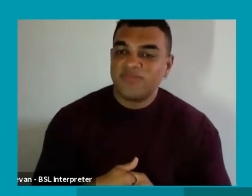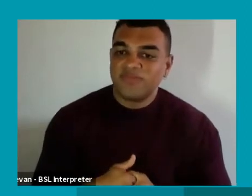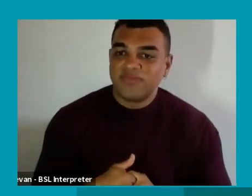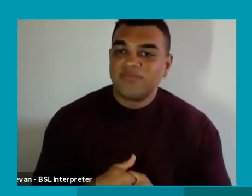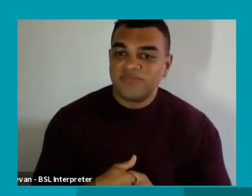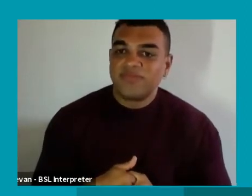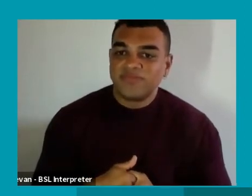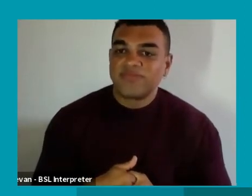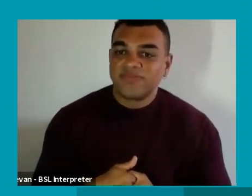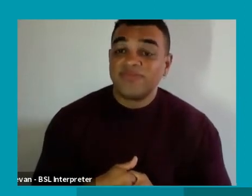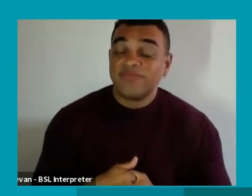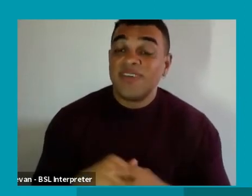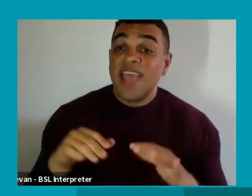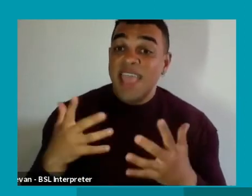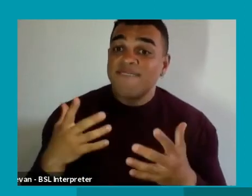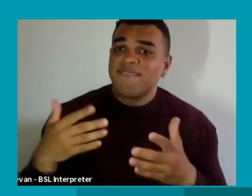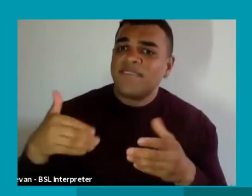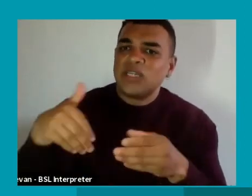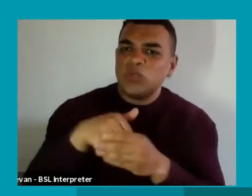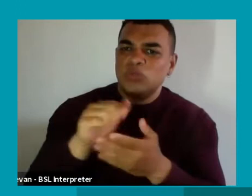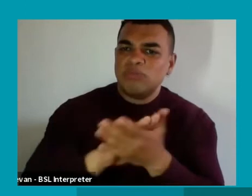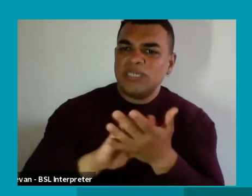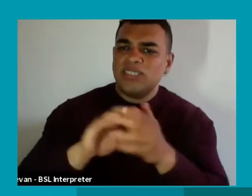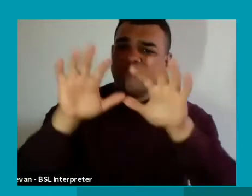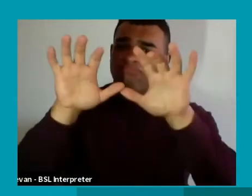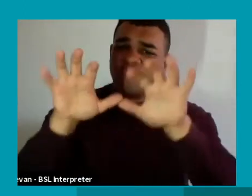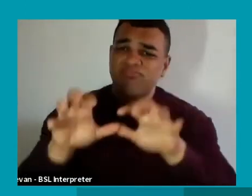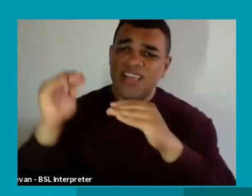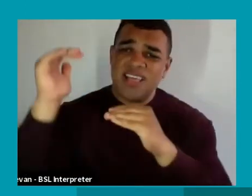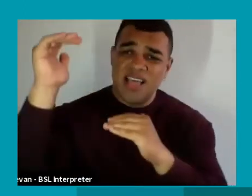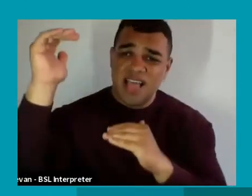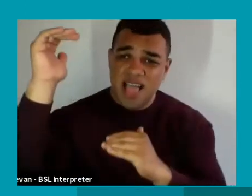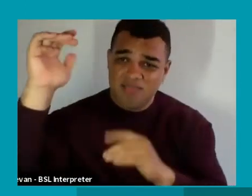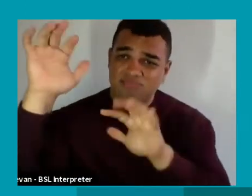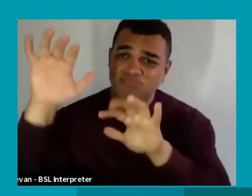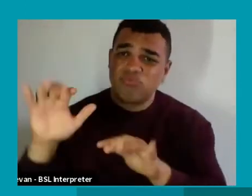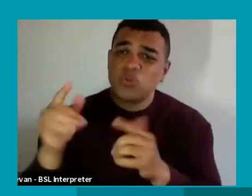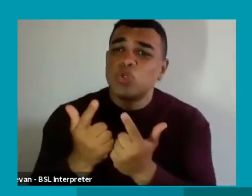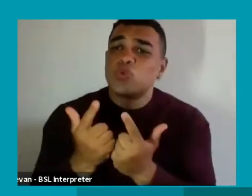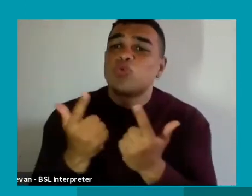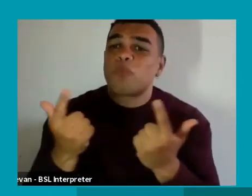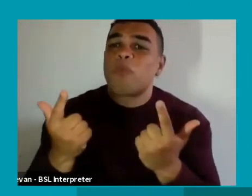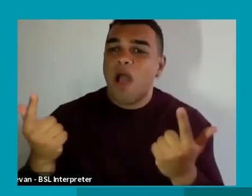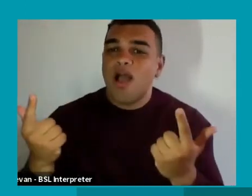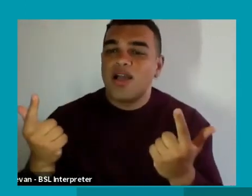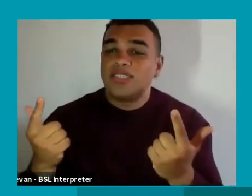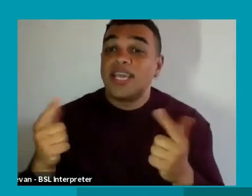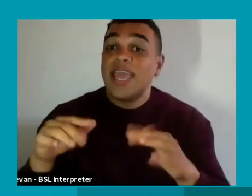on a CV you just don't have space for everything and everything that you've done in the last 10 years is probably more relevant and shows